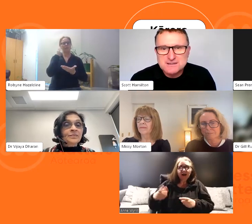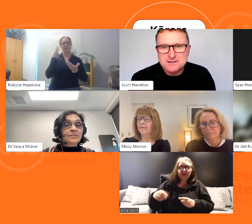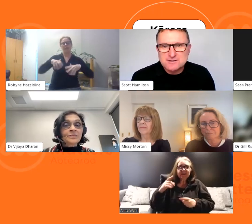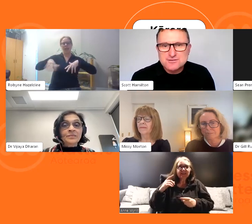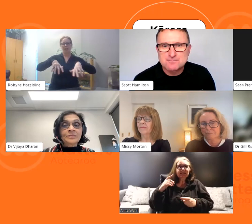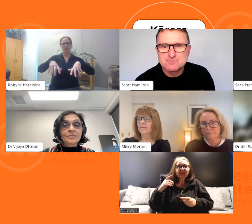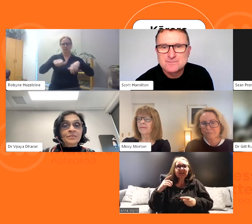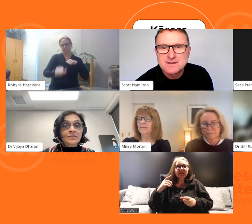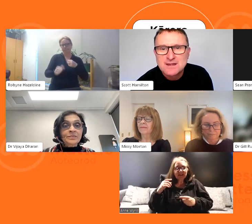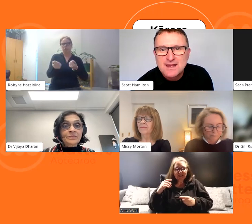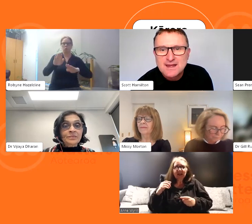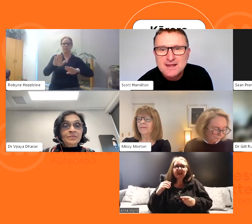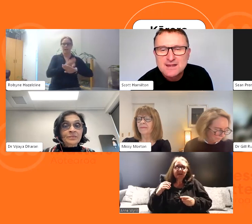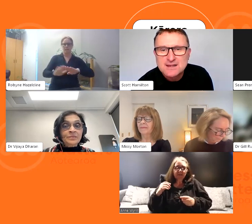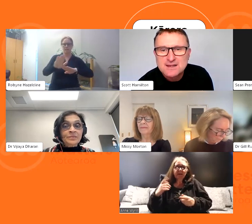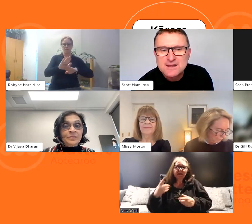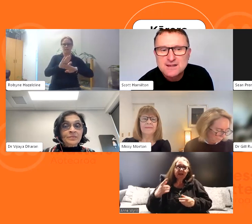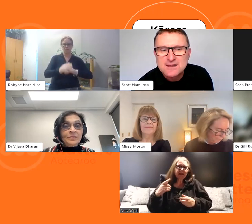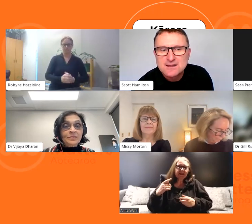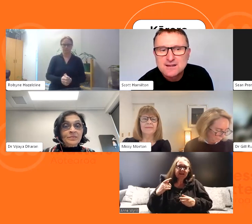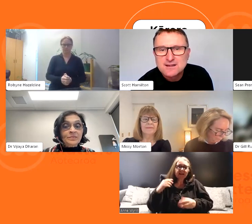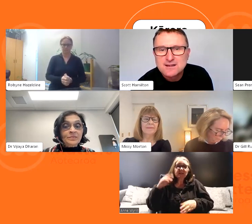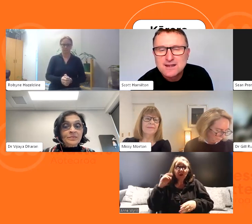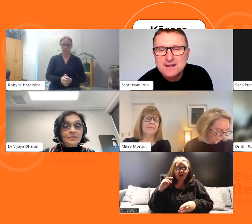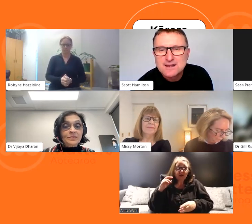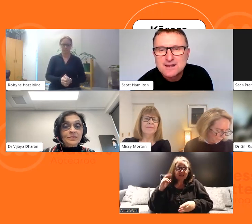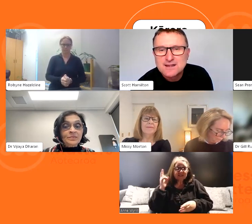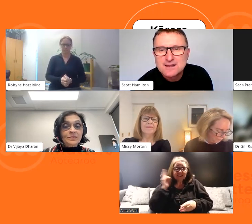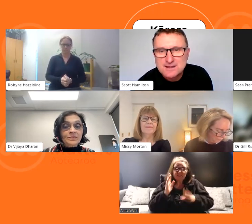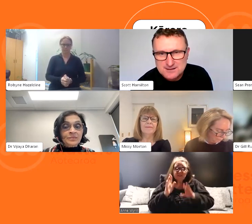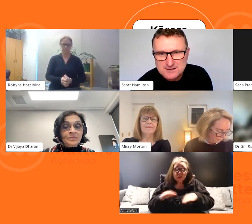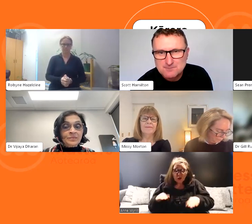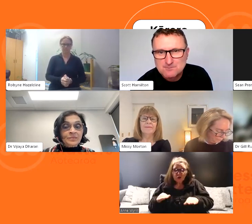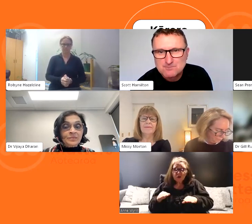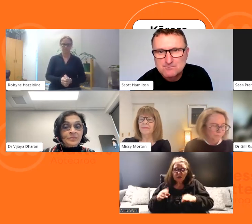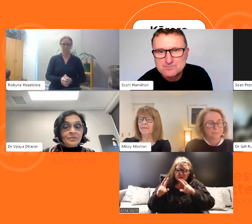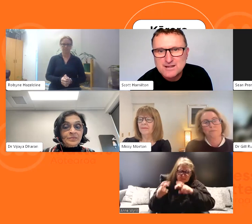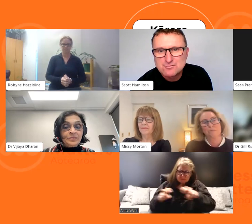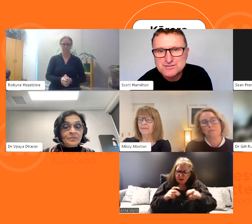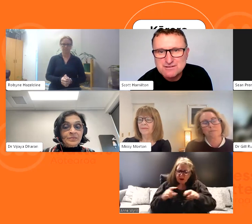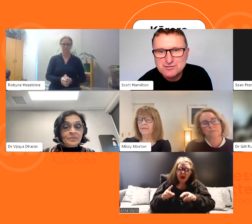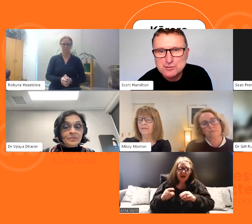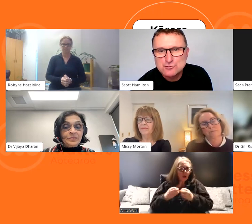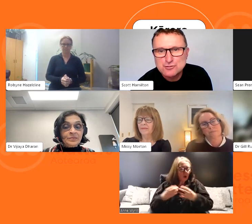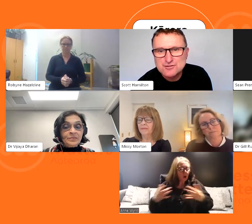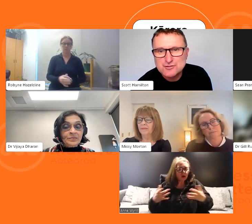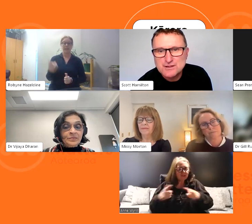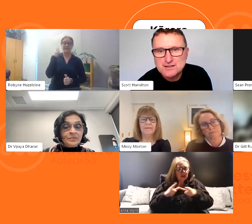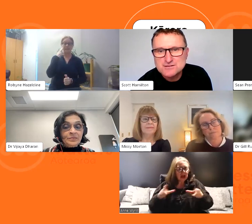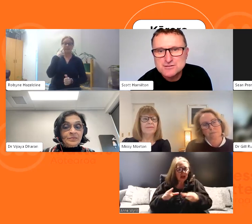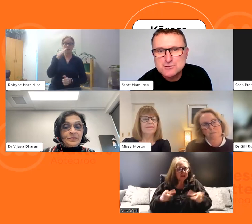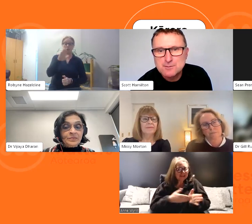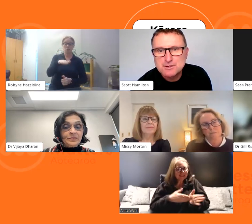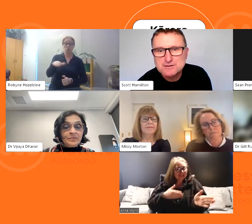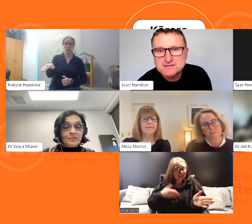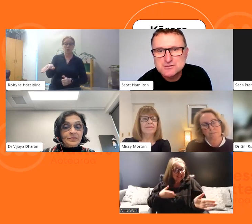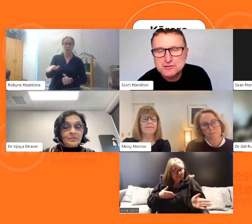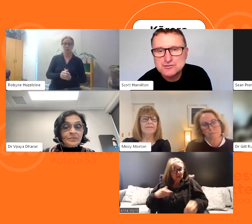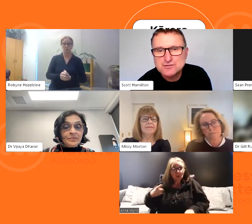Zealand, and for Deaf children, just looking into a bit of research,